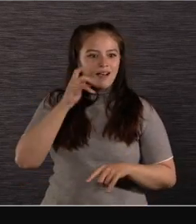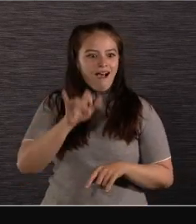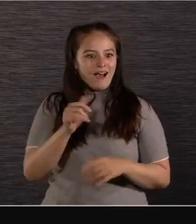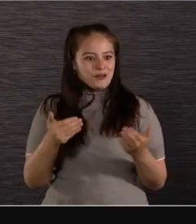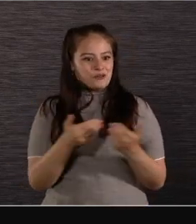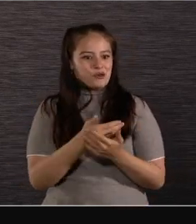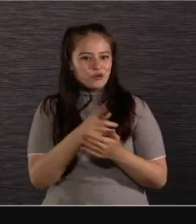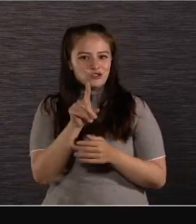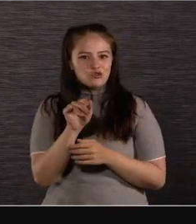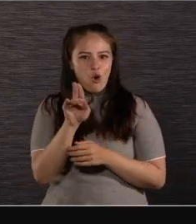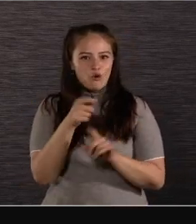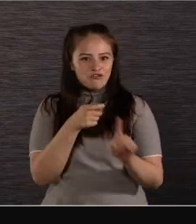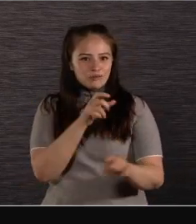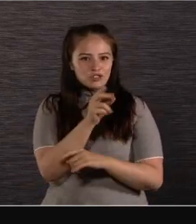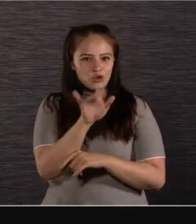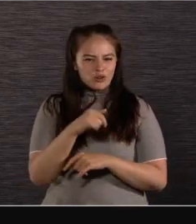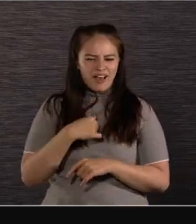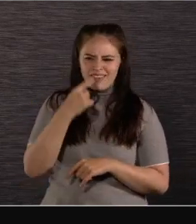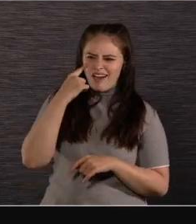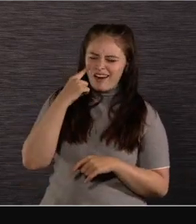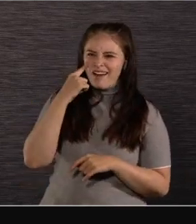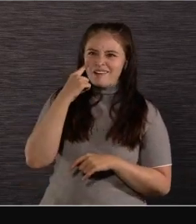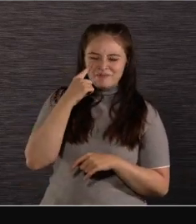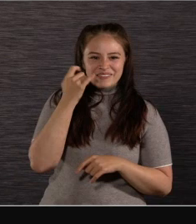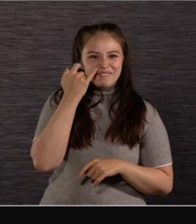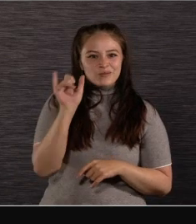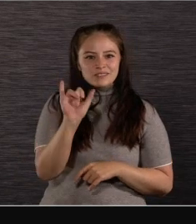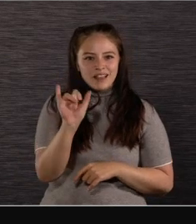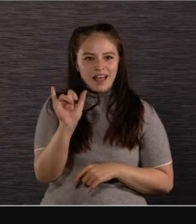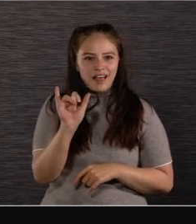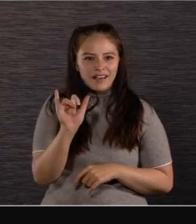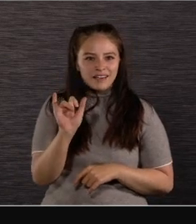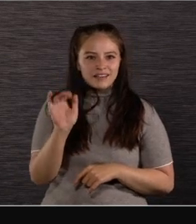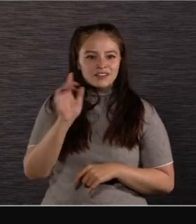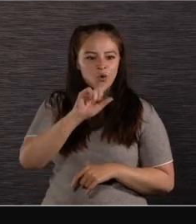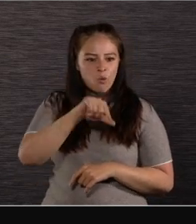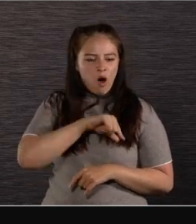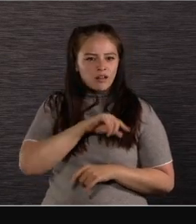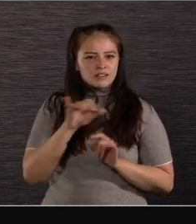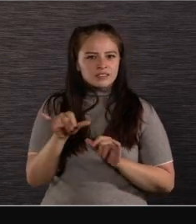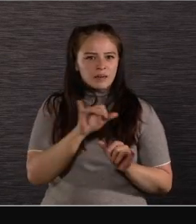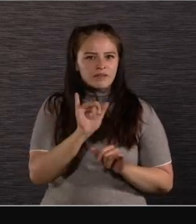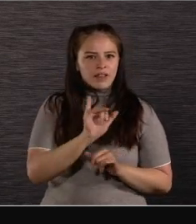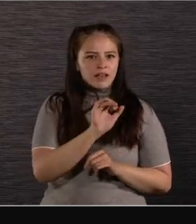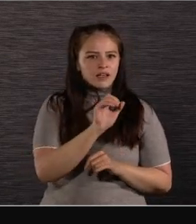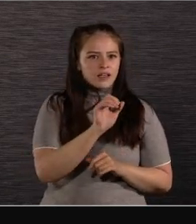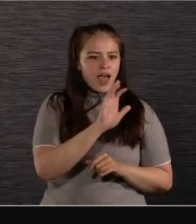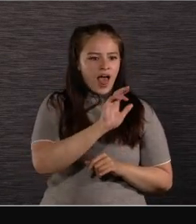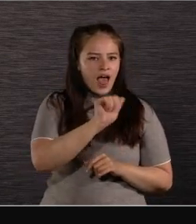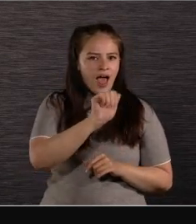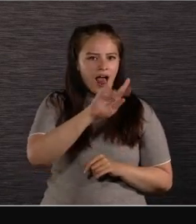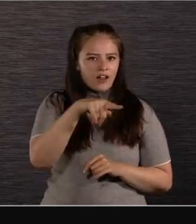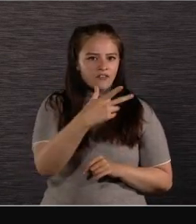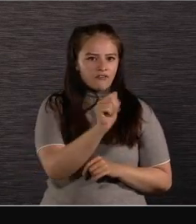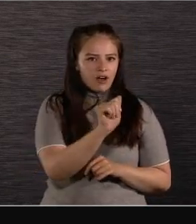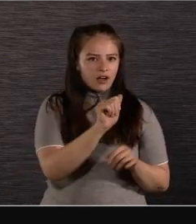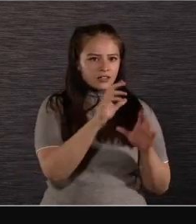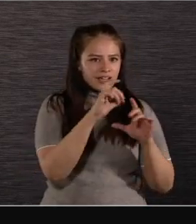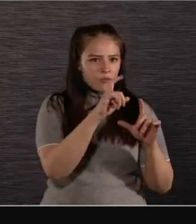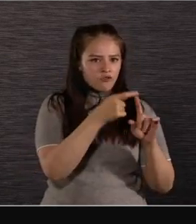I thought if it were anything like the quality of a Sony Alpha camera, Airpeak could evolve